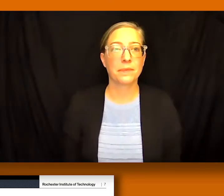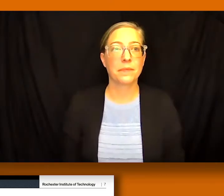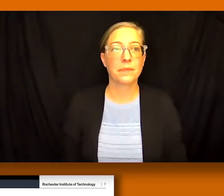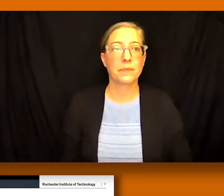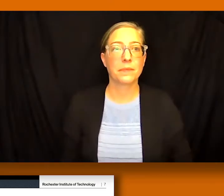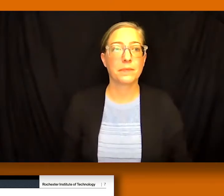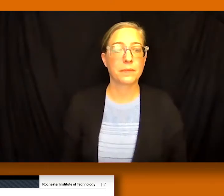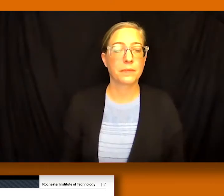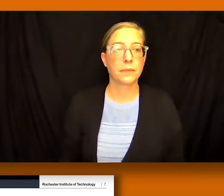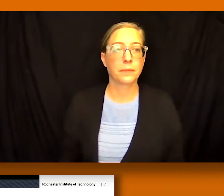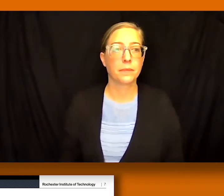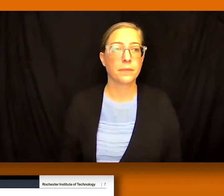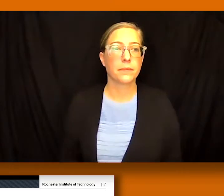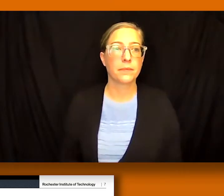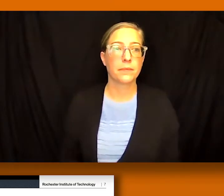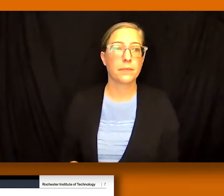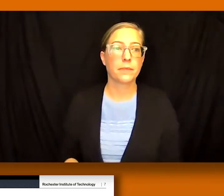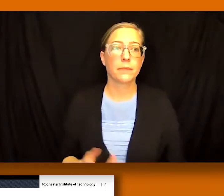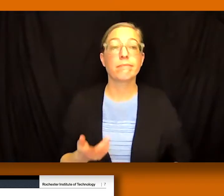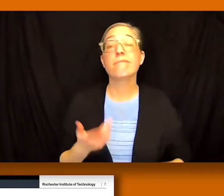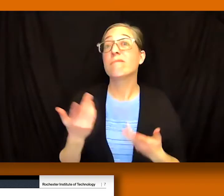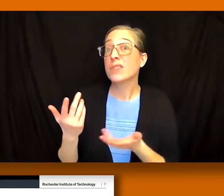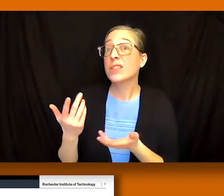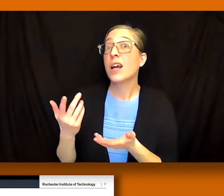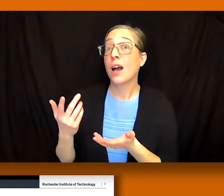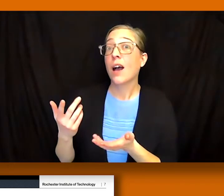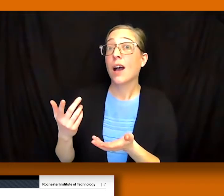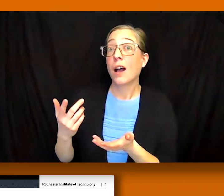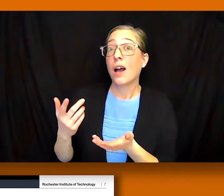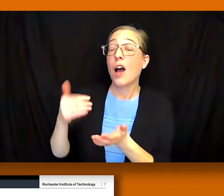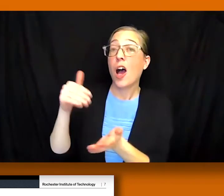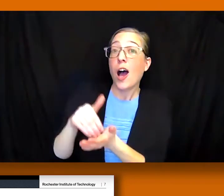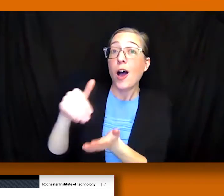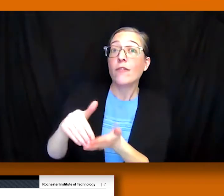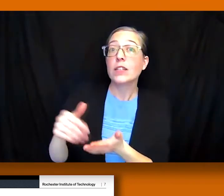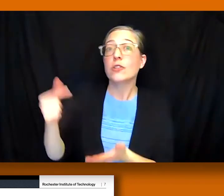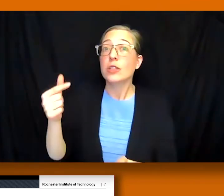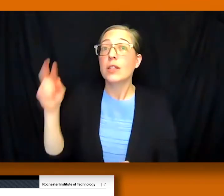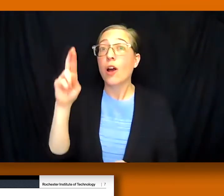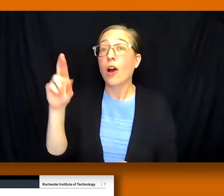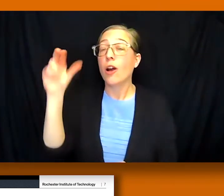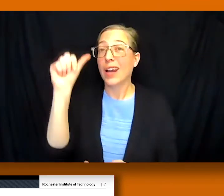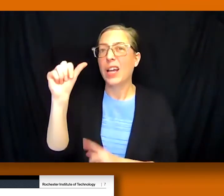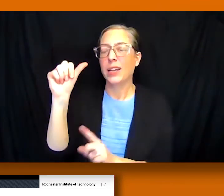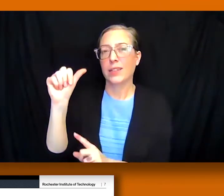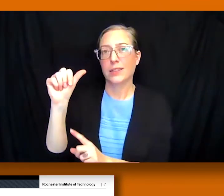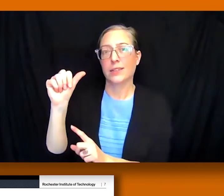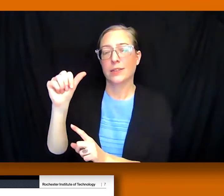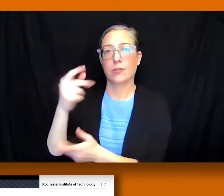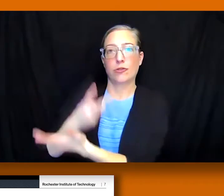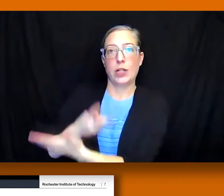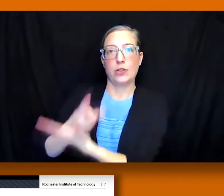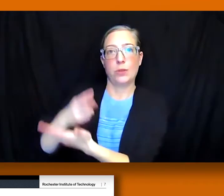graduate research assistants, or GRA's, like I said. Um, in this role, they generally function